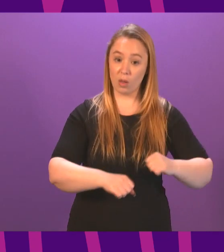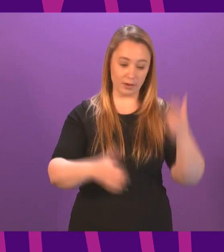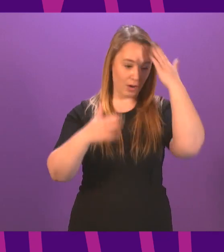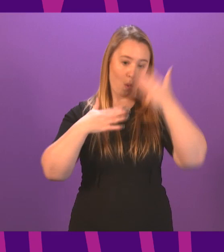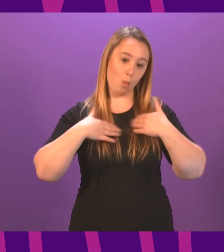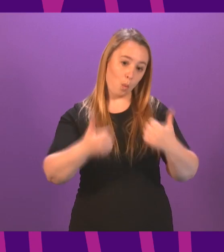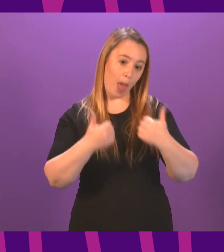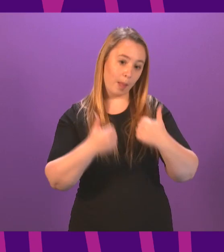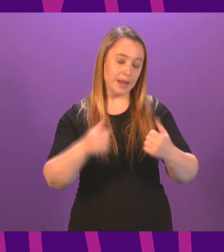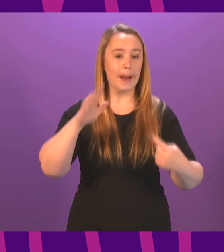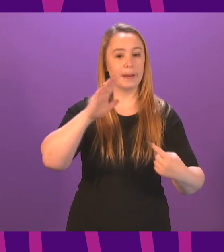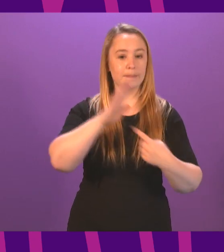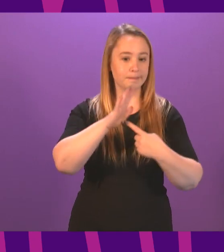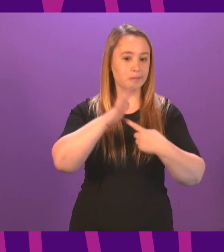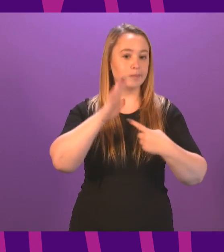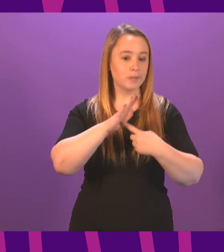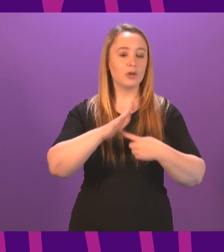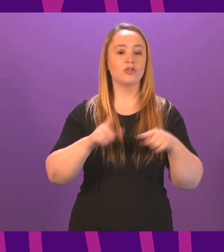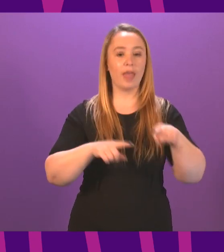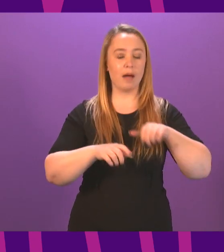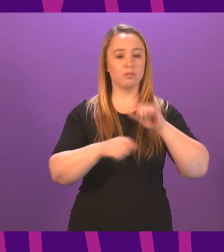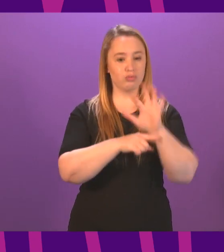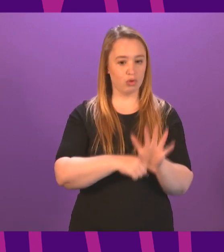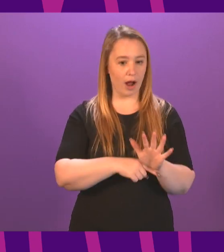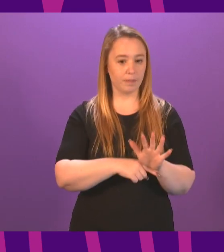was one of the first police services in the UK to implement mental health and suicide